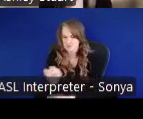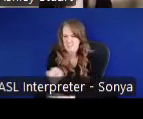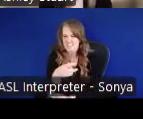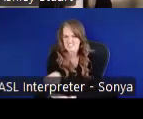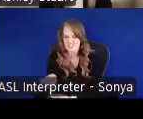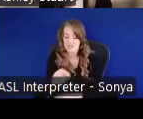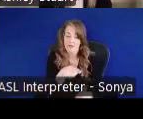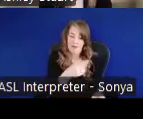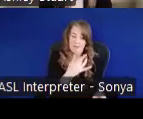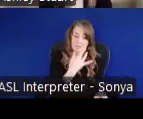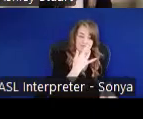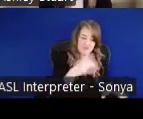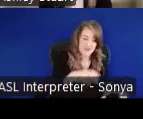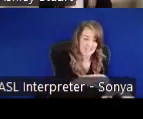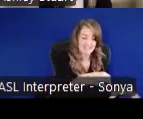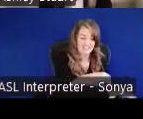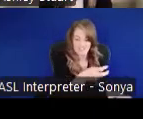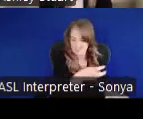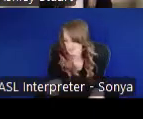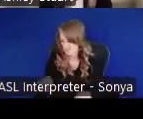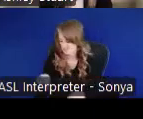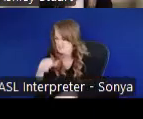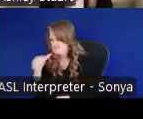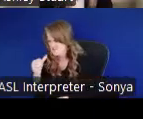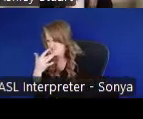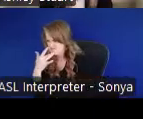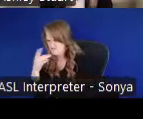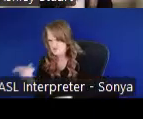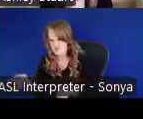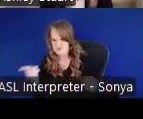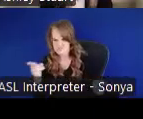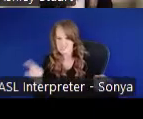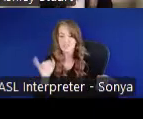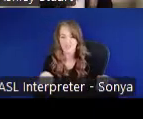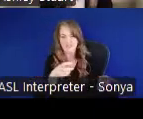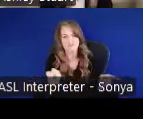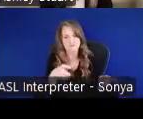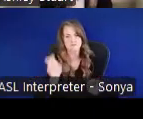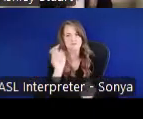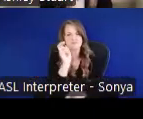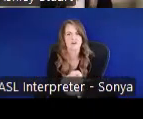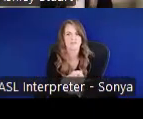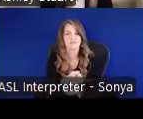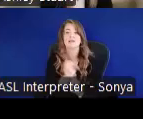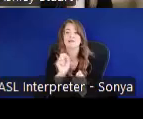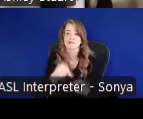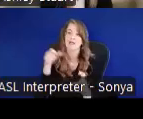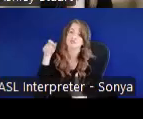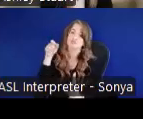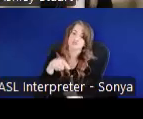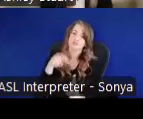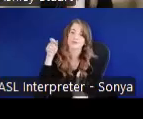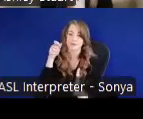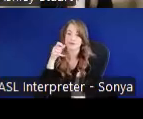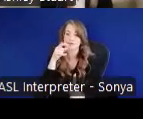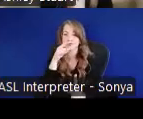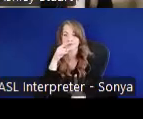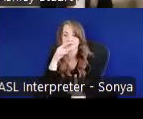and non preferred activities. We mentioned how those can be a trigger, oftentimes, for things like non compliance and